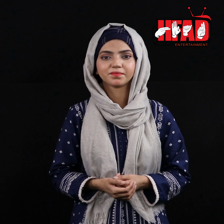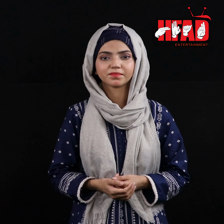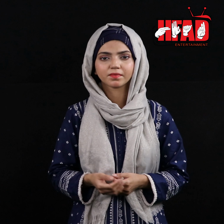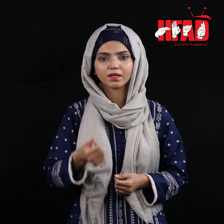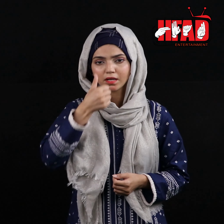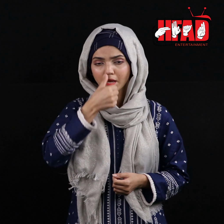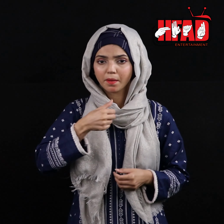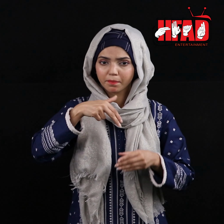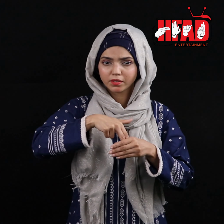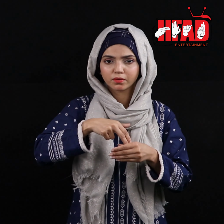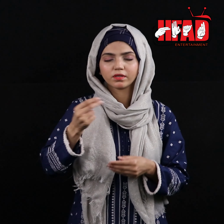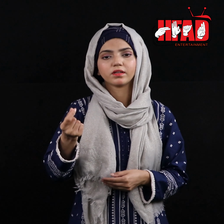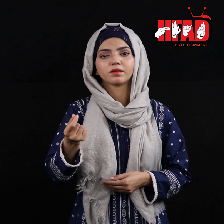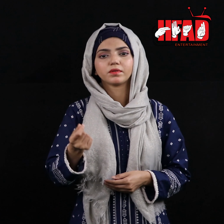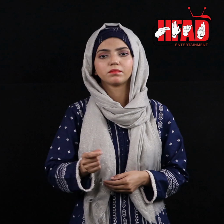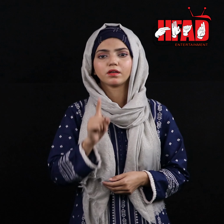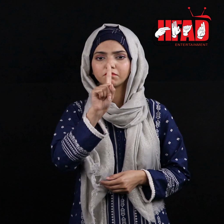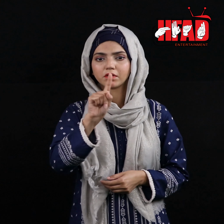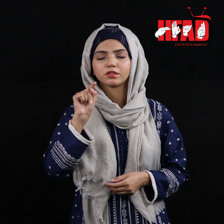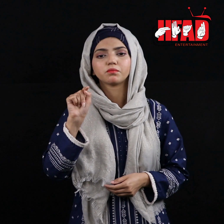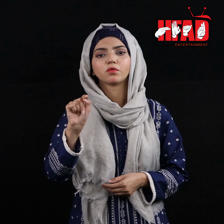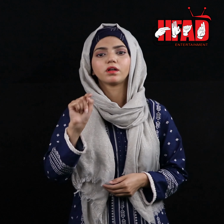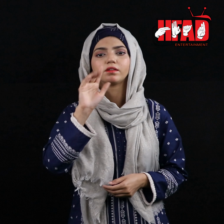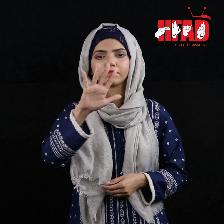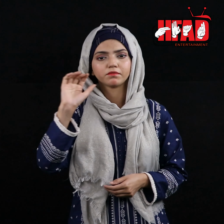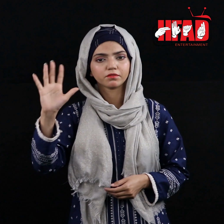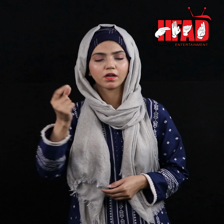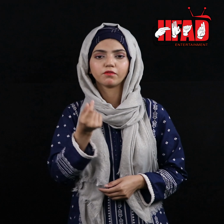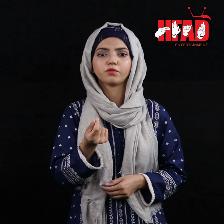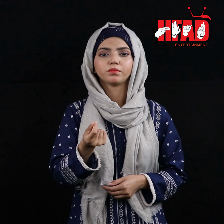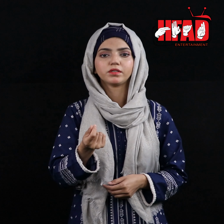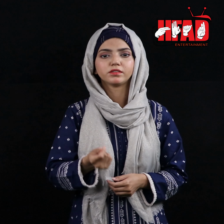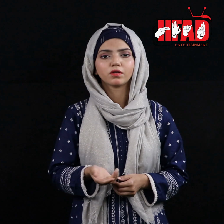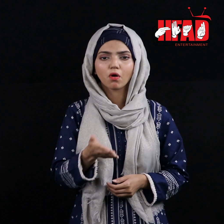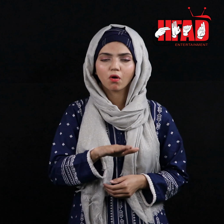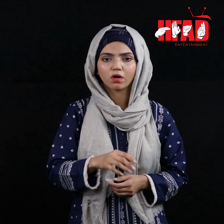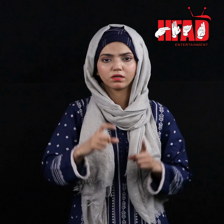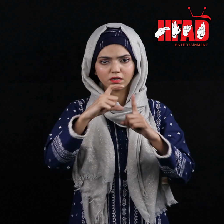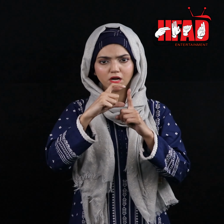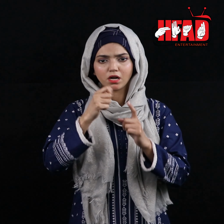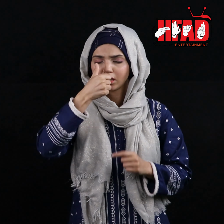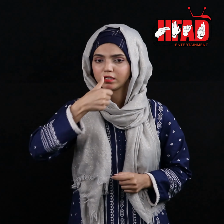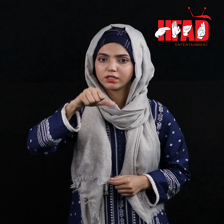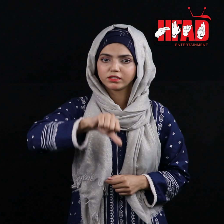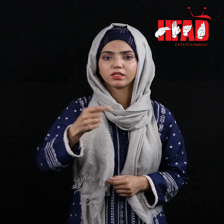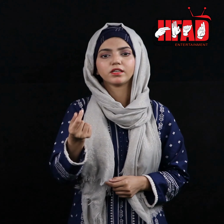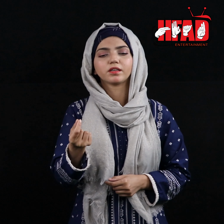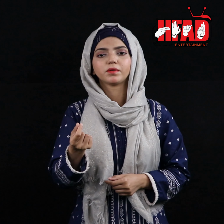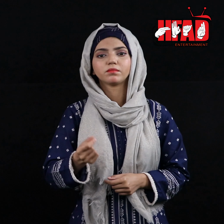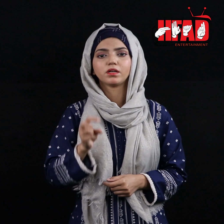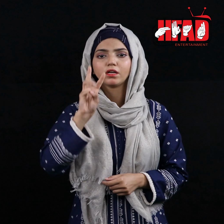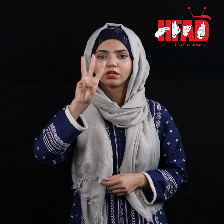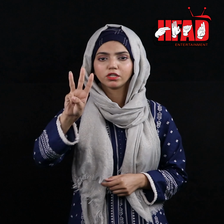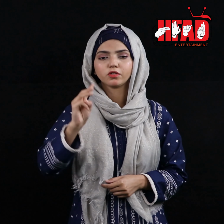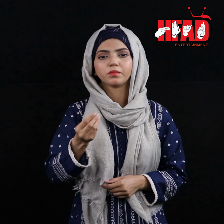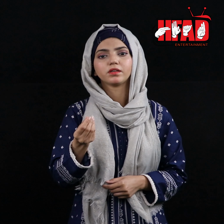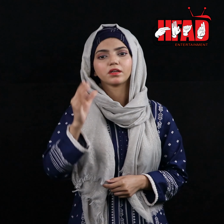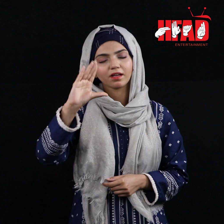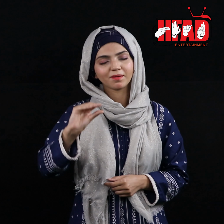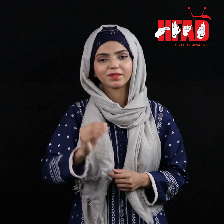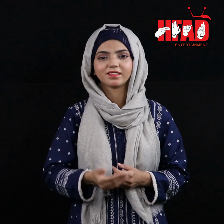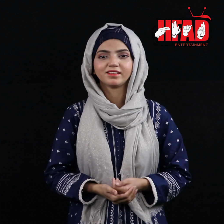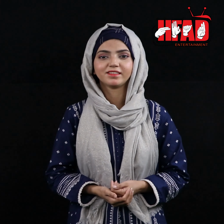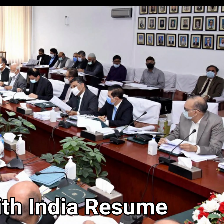Petrol price has reduced by Rs 1.55 per liter and high-speed diesel by Rs 3 per liter.